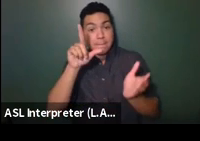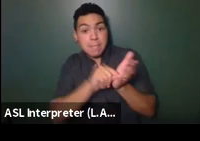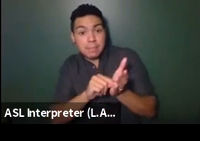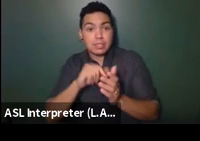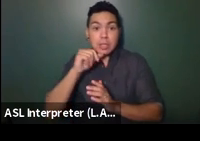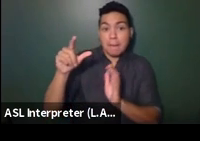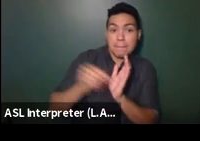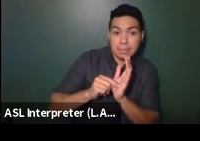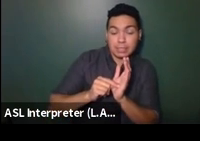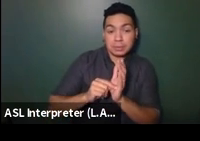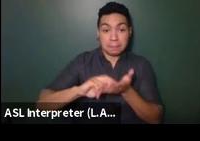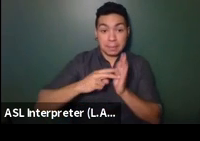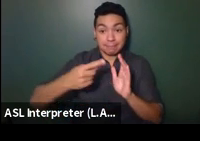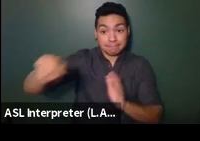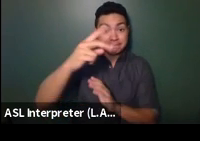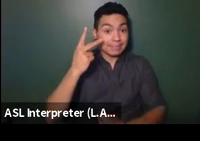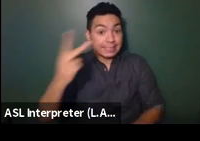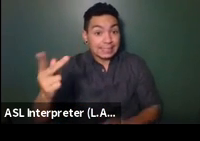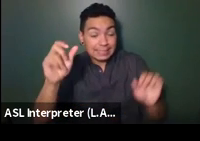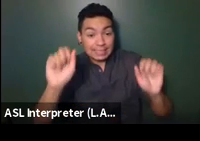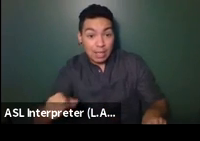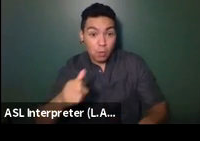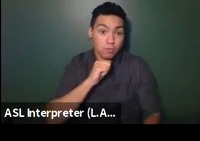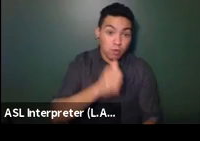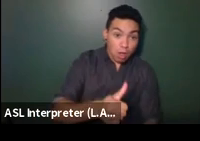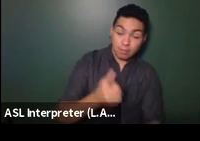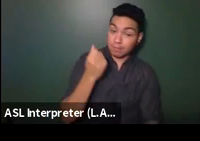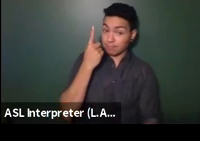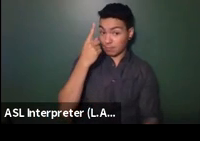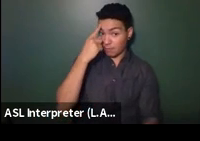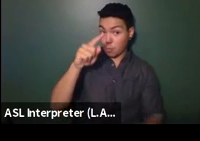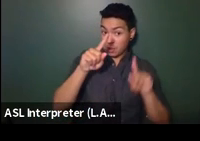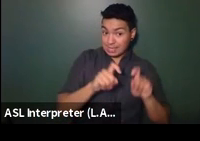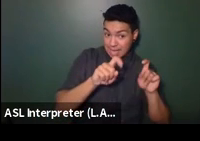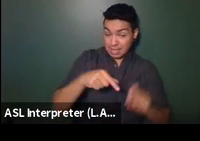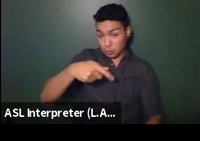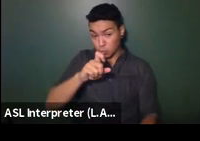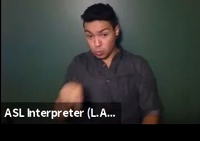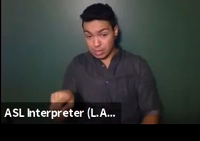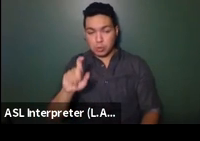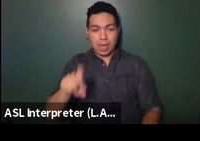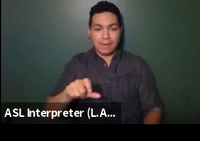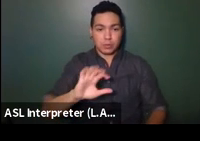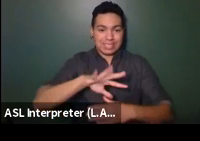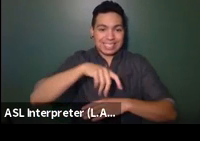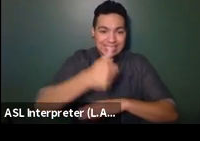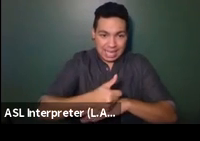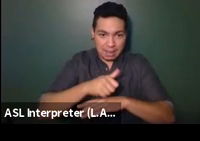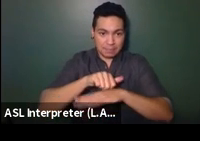ESD 189 - Amy Colburn: And in testing quizzes, you have to enable submission. So even if it's published. If you don't enable submissions.